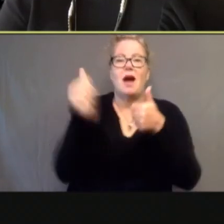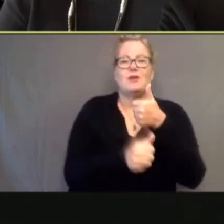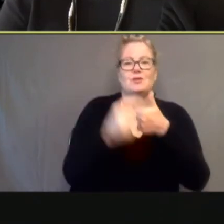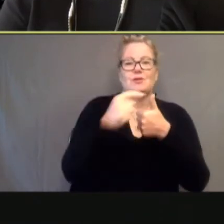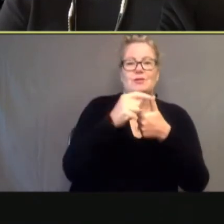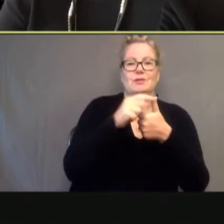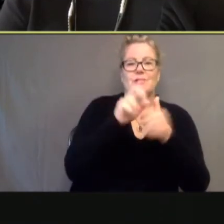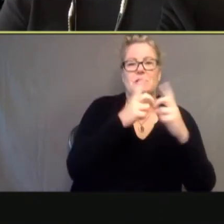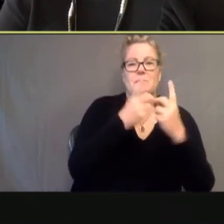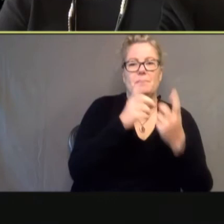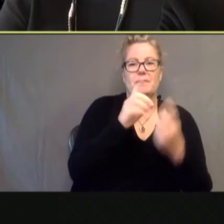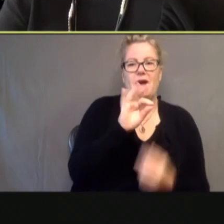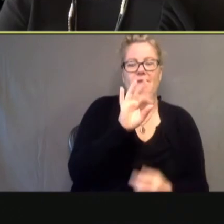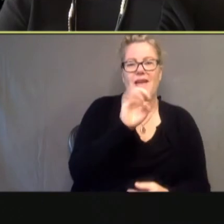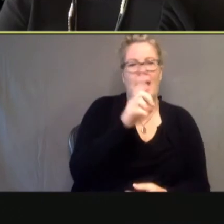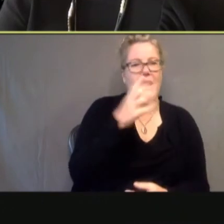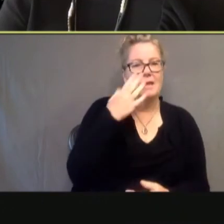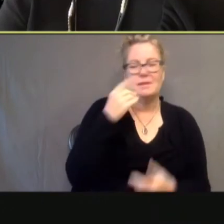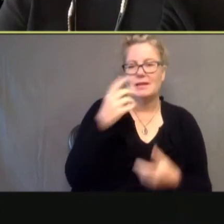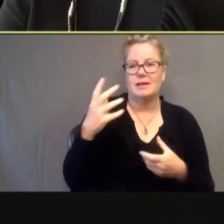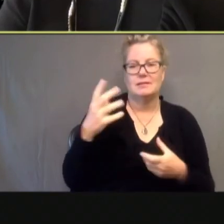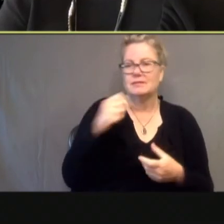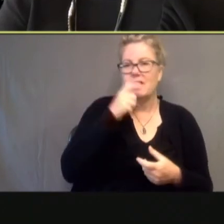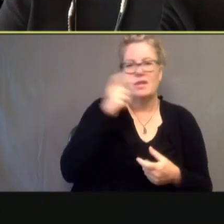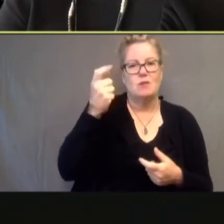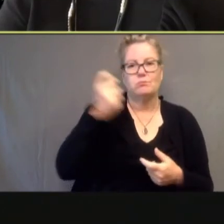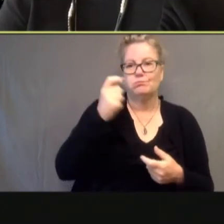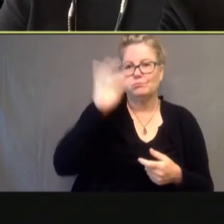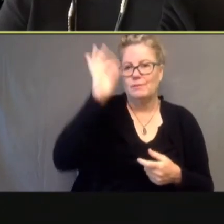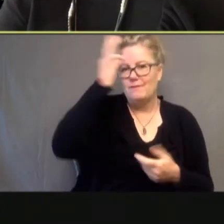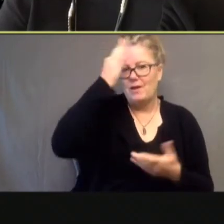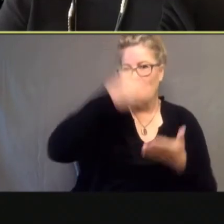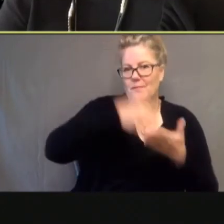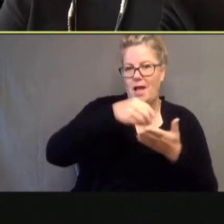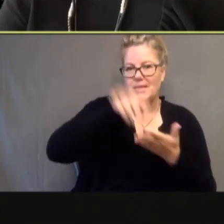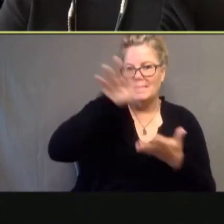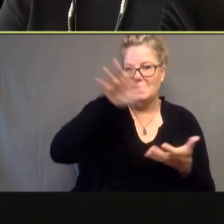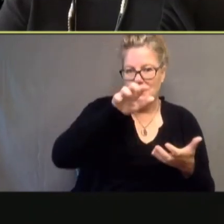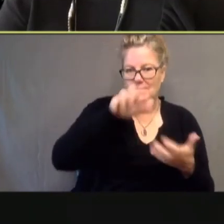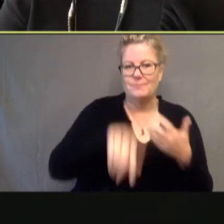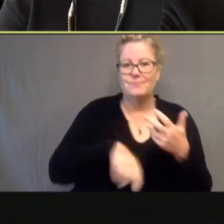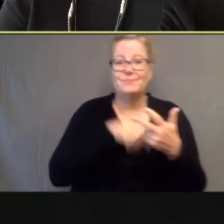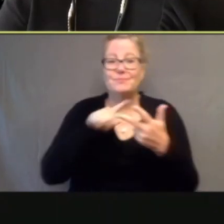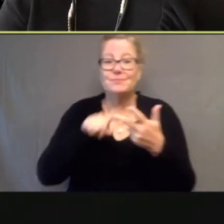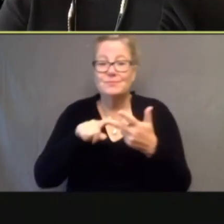do not receive federal funds. And then for employment, there's the EEOC, the Equal Employment